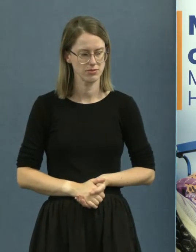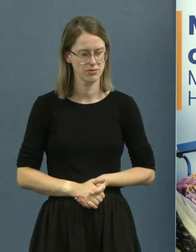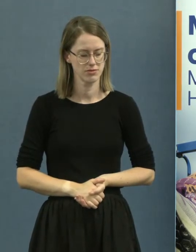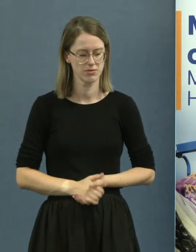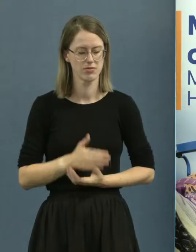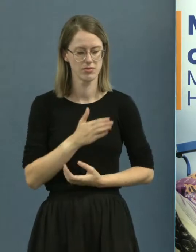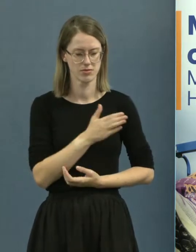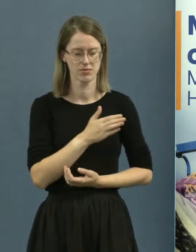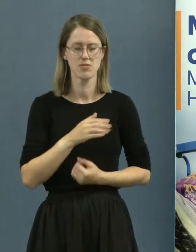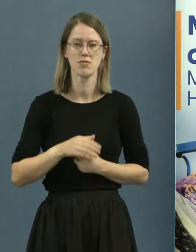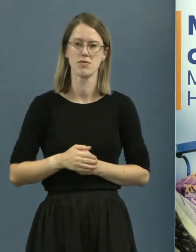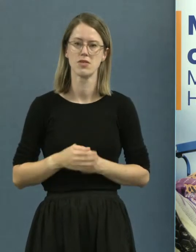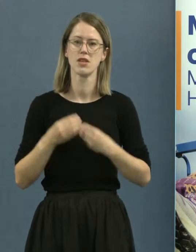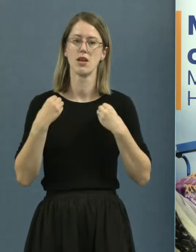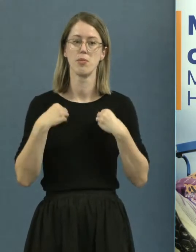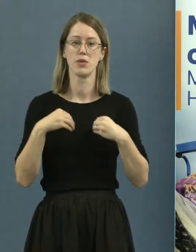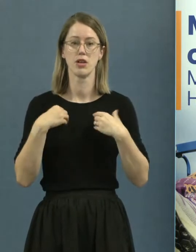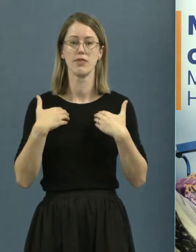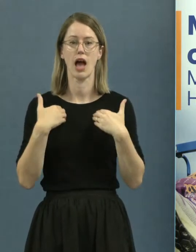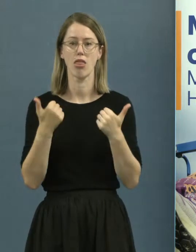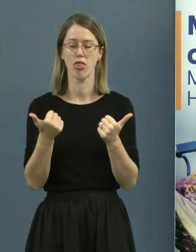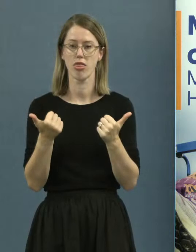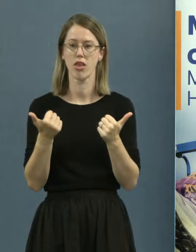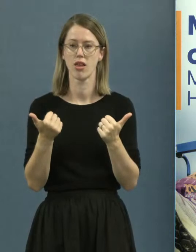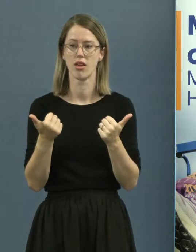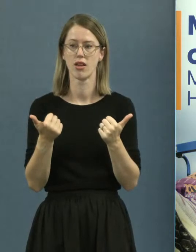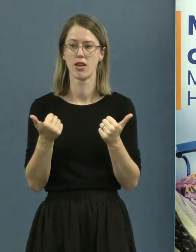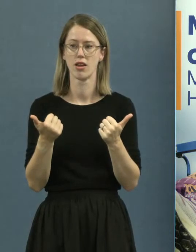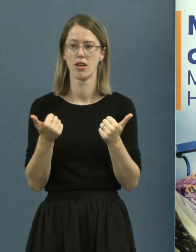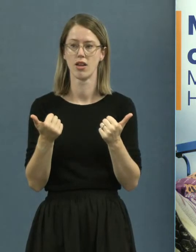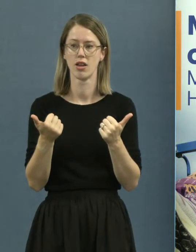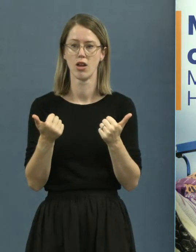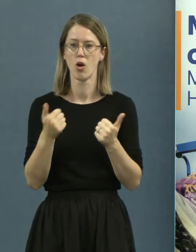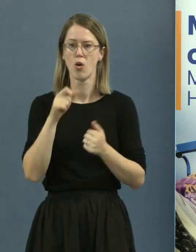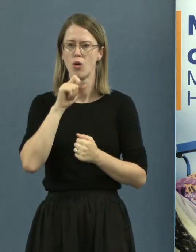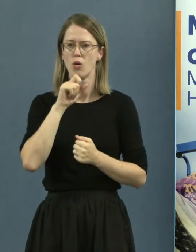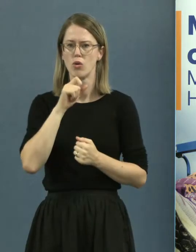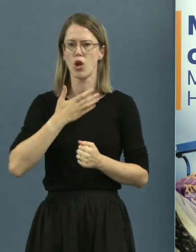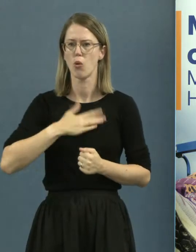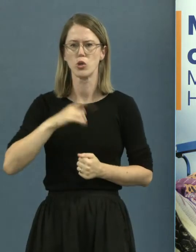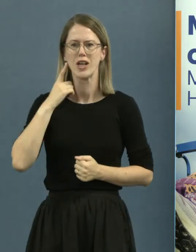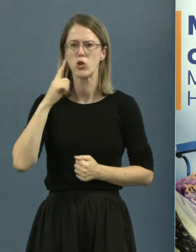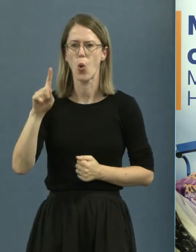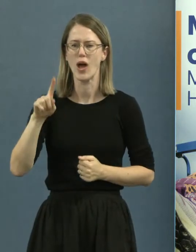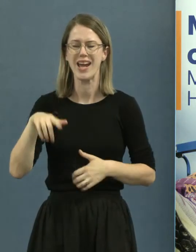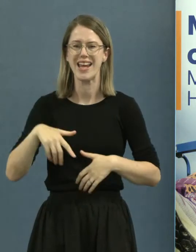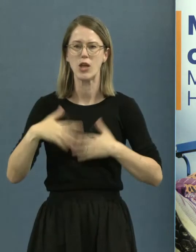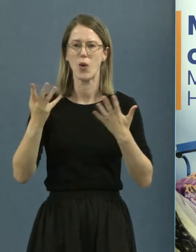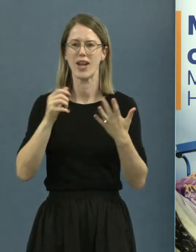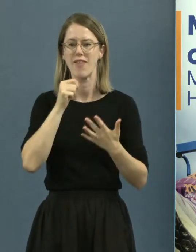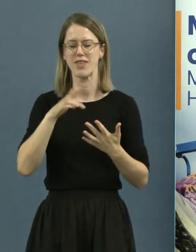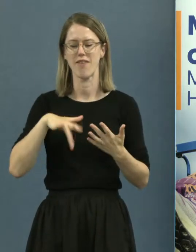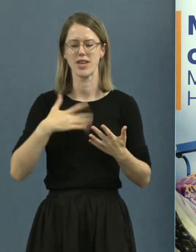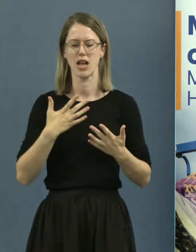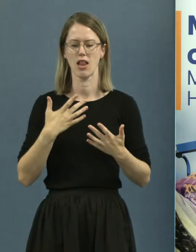message? Certainly the Ministry of Health does not intend to ignore anyone who feels that